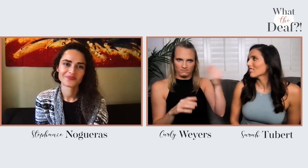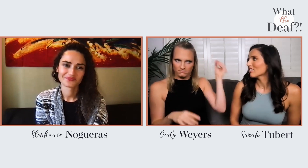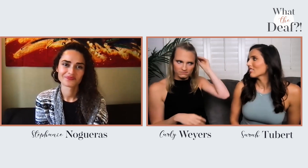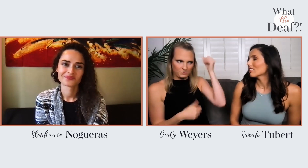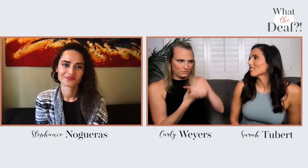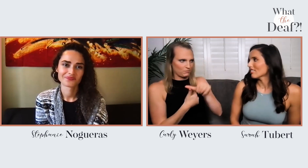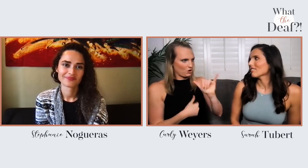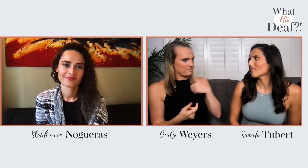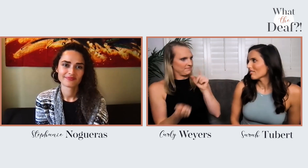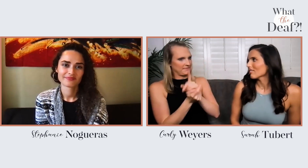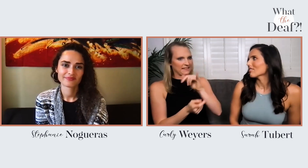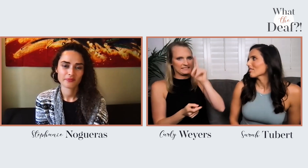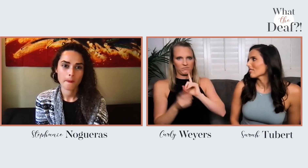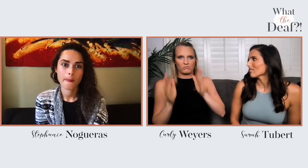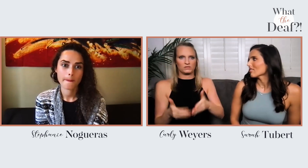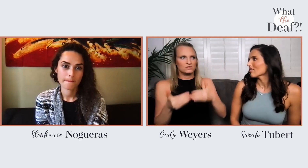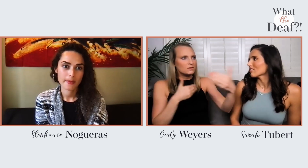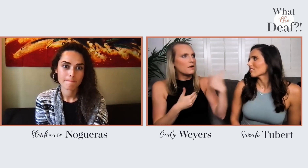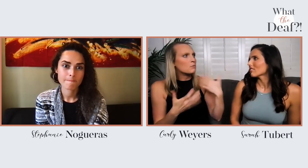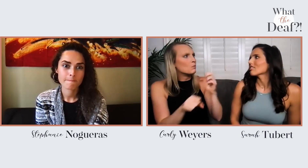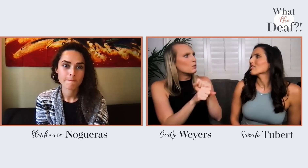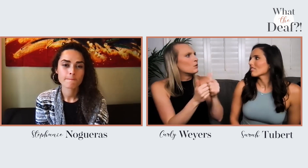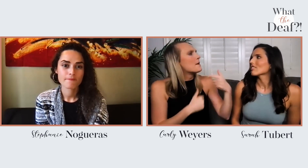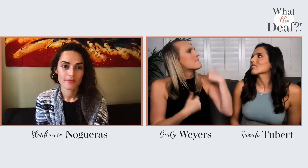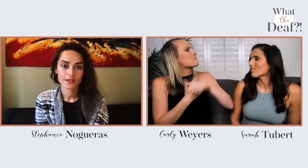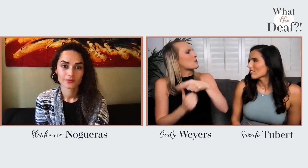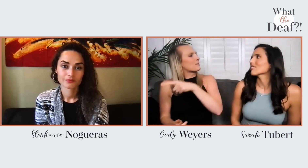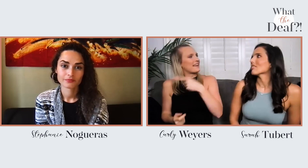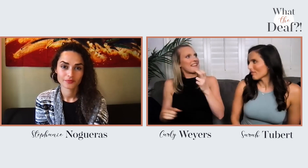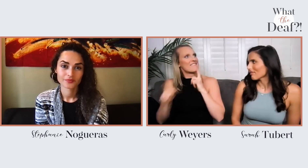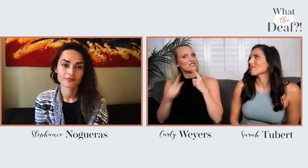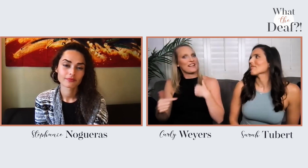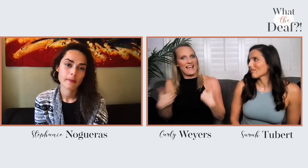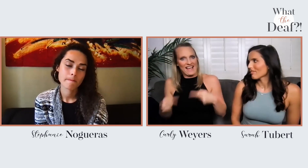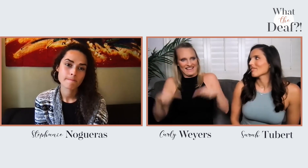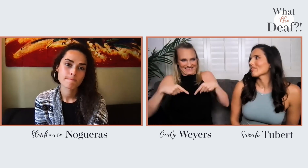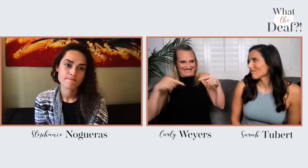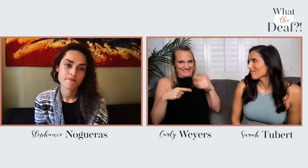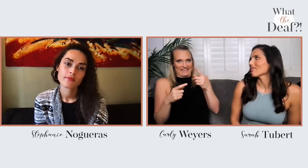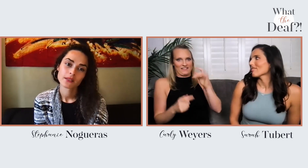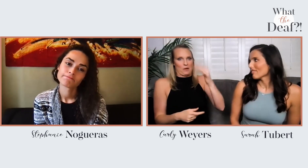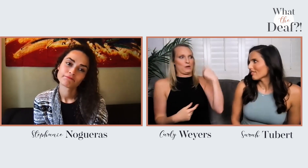They're going to remember that one deaf person that they met, and in the future, when they want to work with them, they're going to remember that conversation that they had,